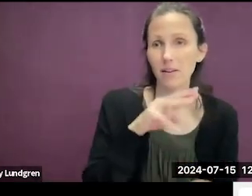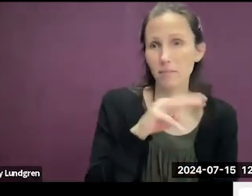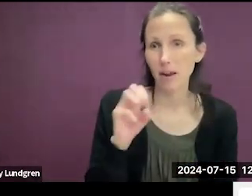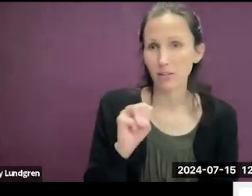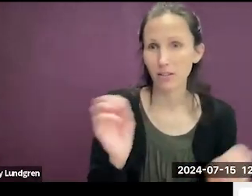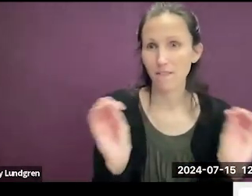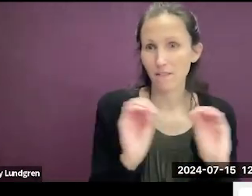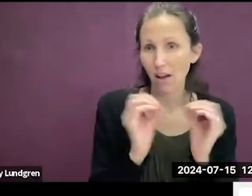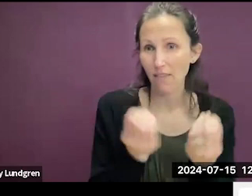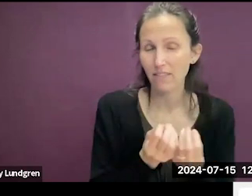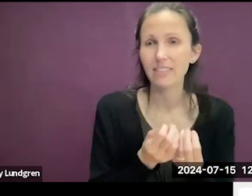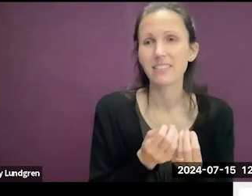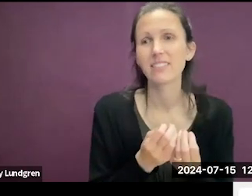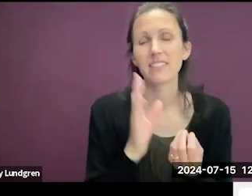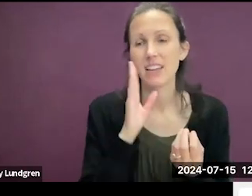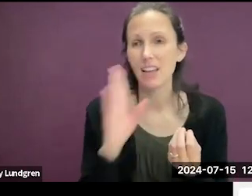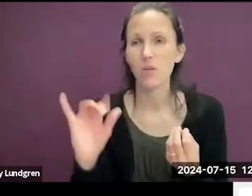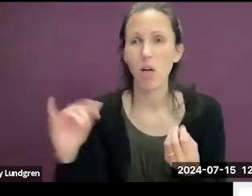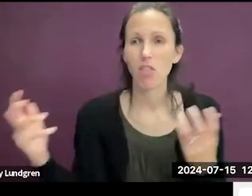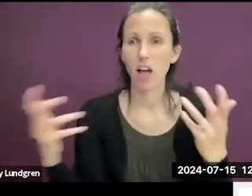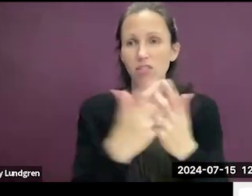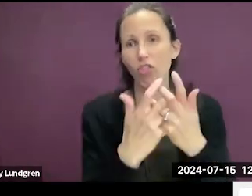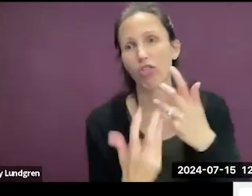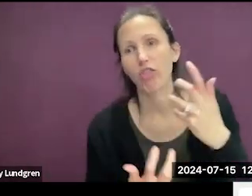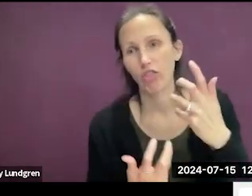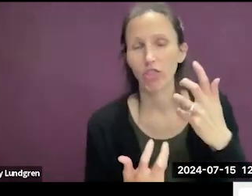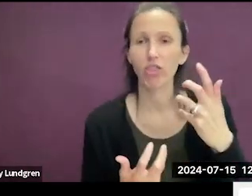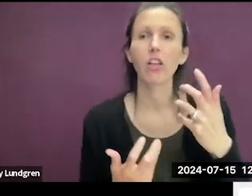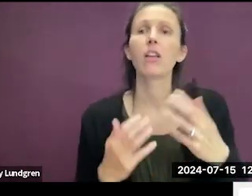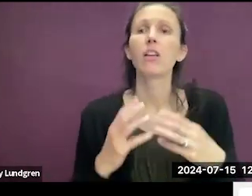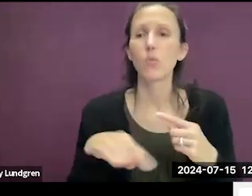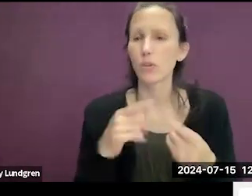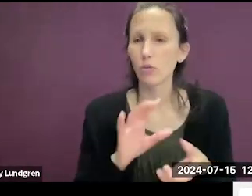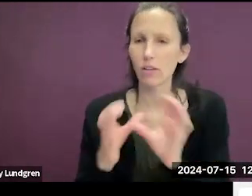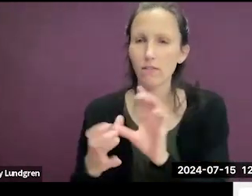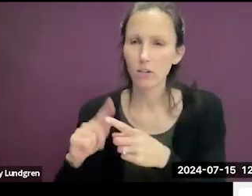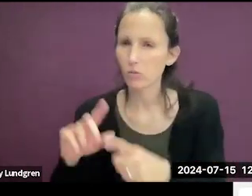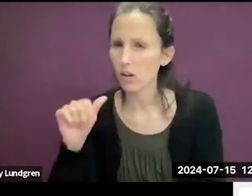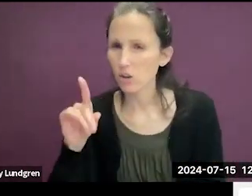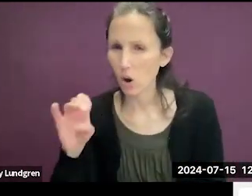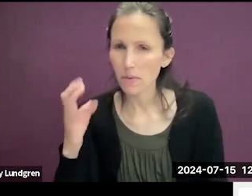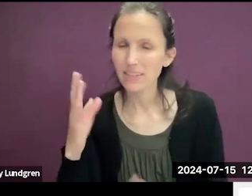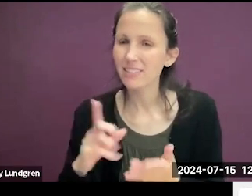it kind of does that same sort of thing as it does when you're converting to Adobe, where some of that information might be lost.